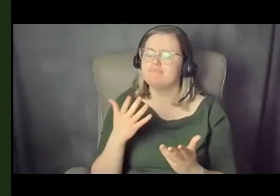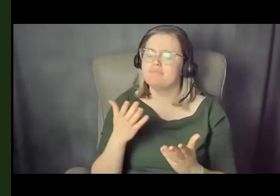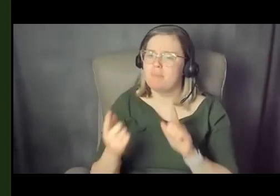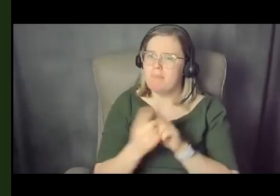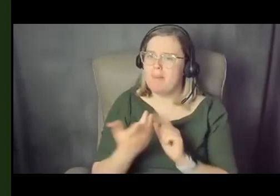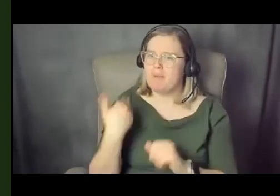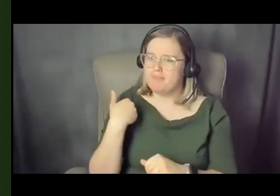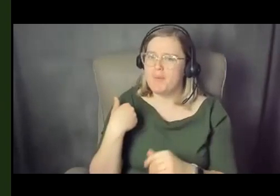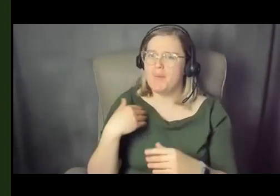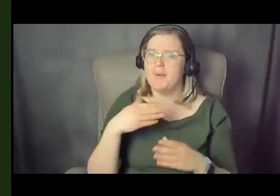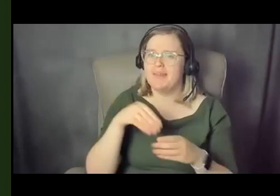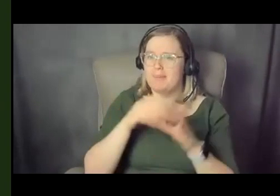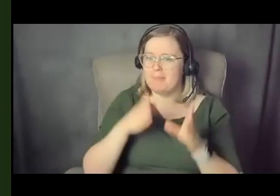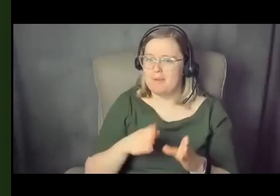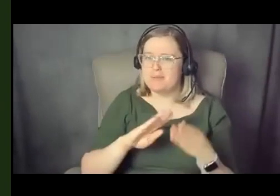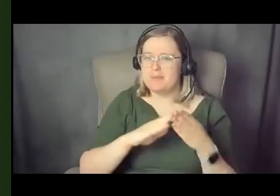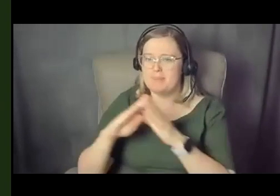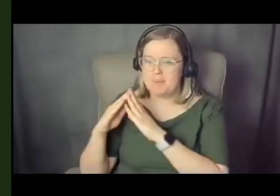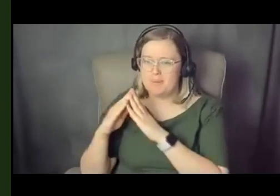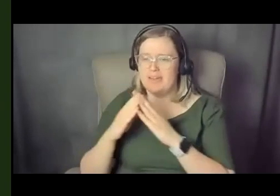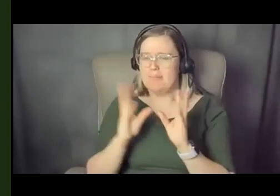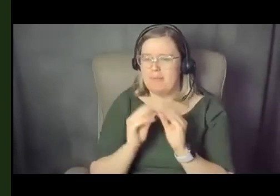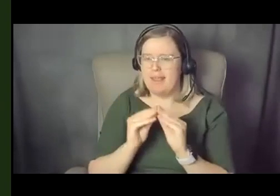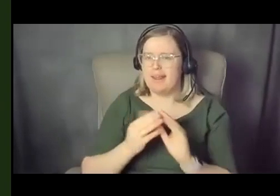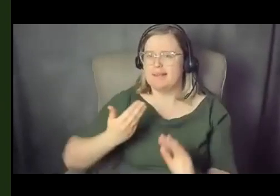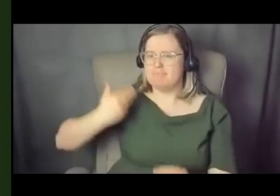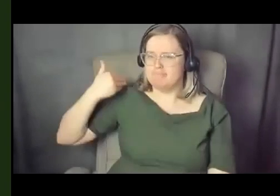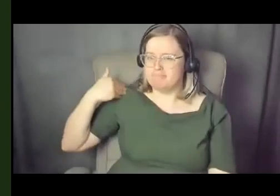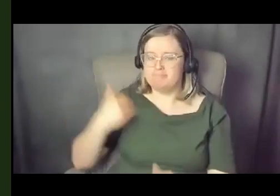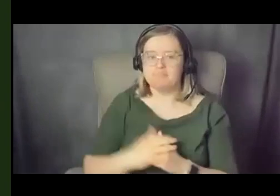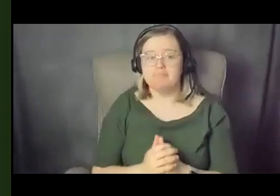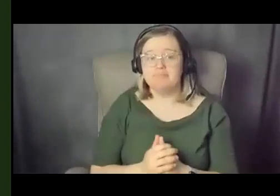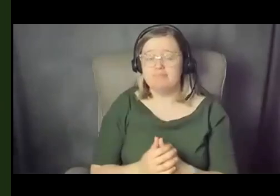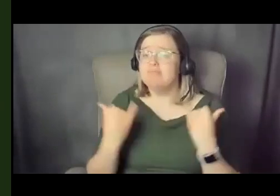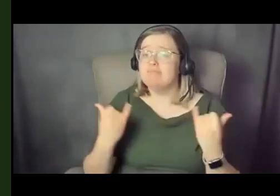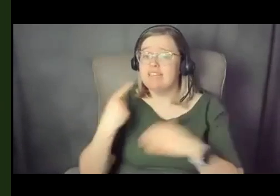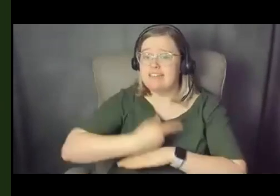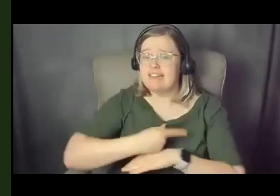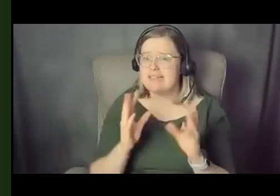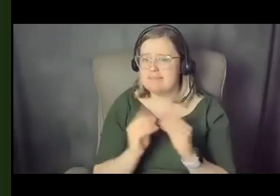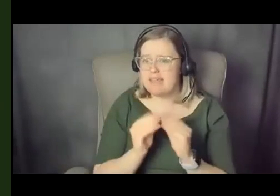meetings we held. So today's meeting is just one of two webinars we are hosting